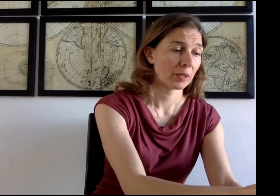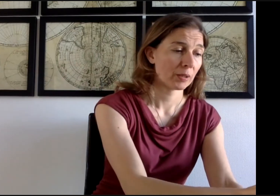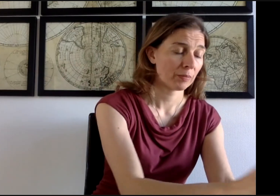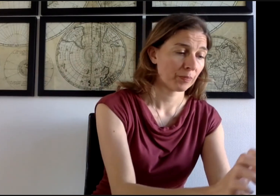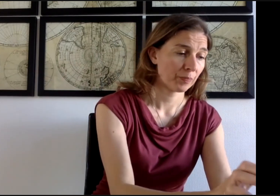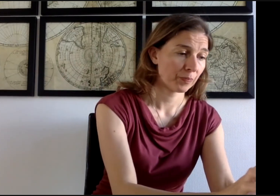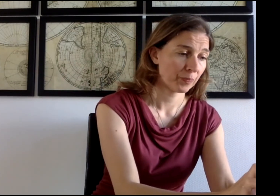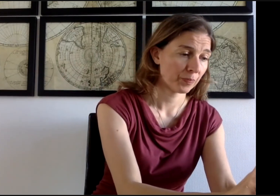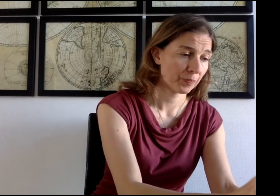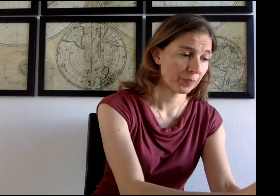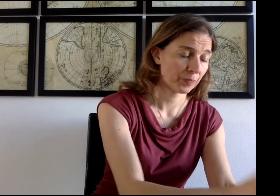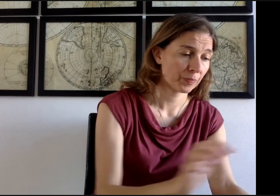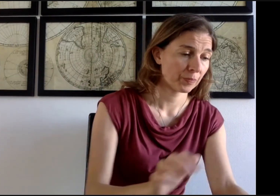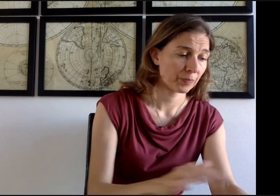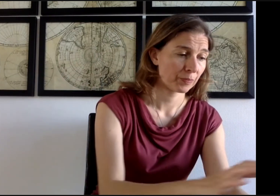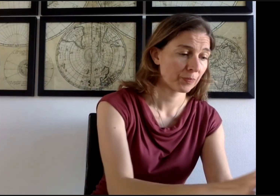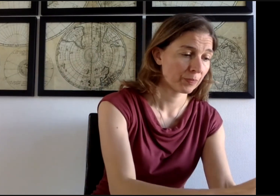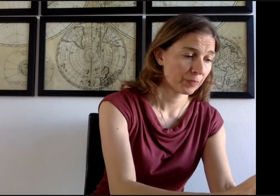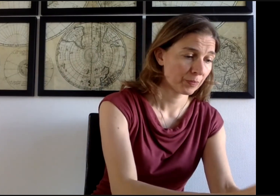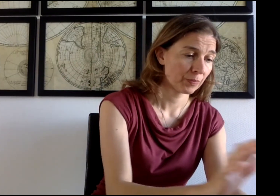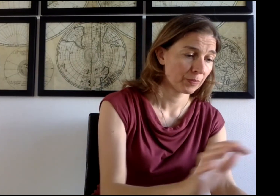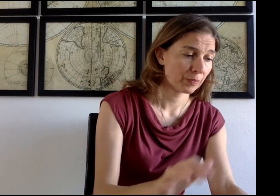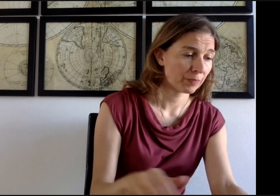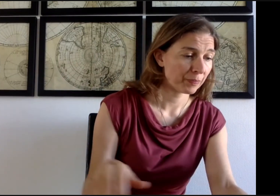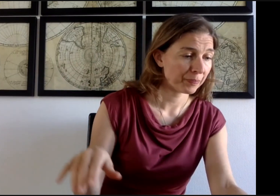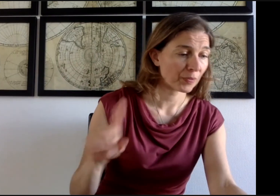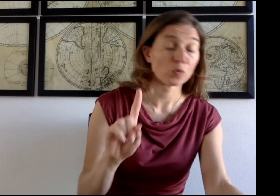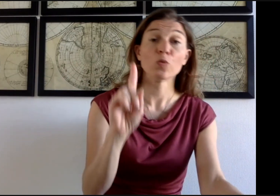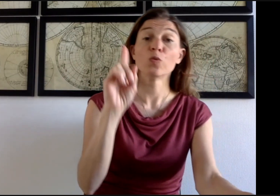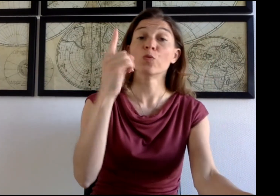if you're here, can you send a message in the chat?